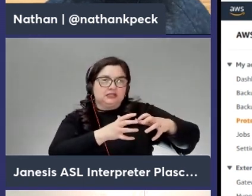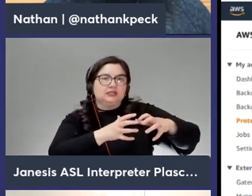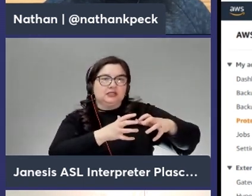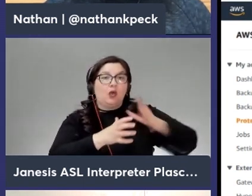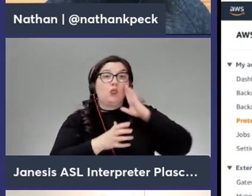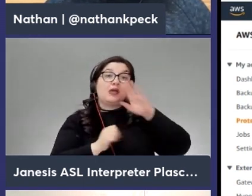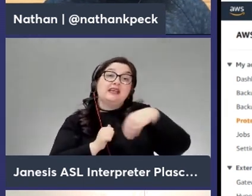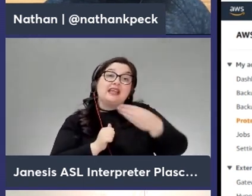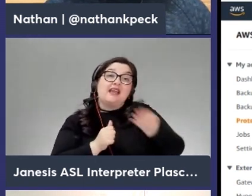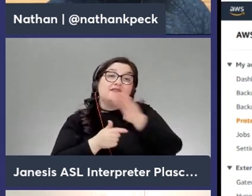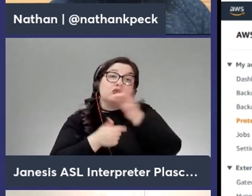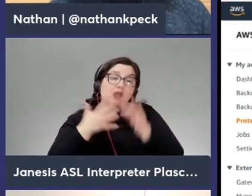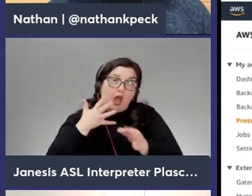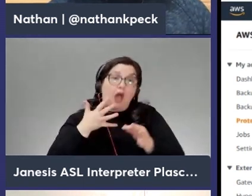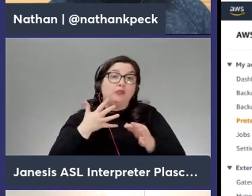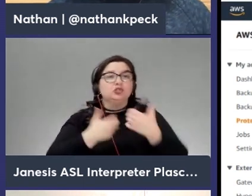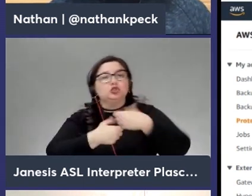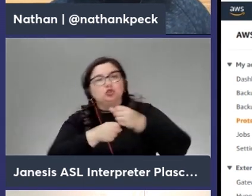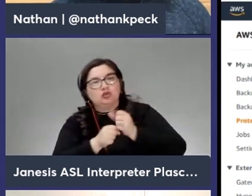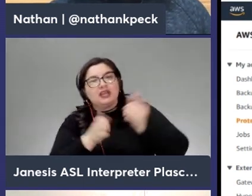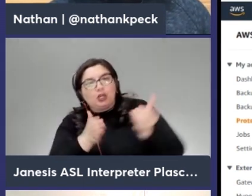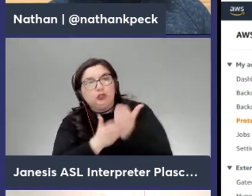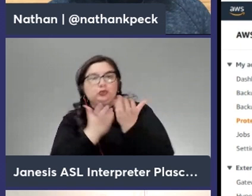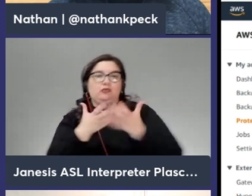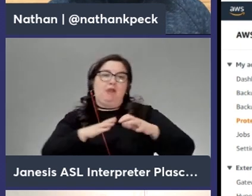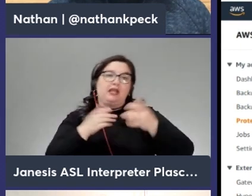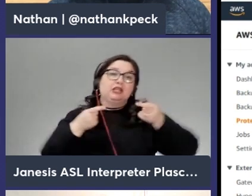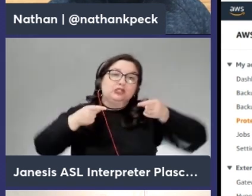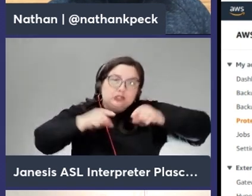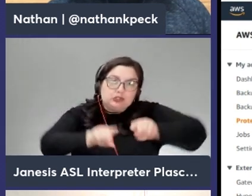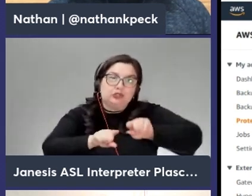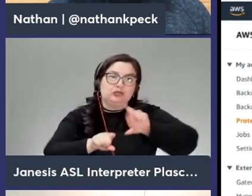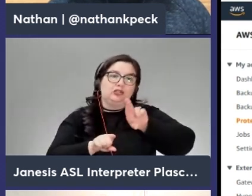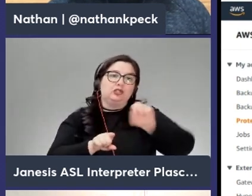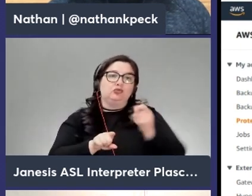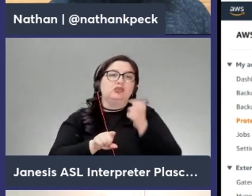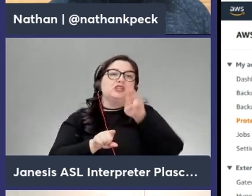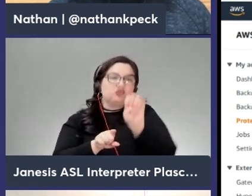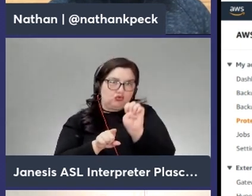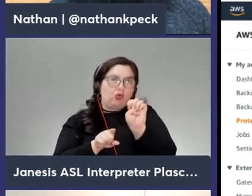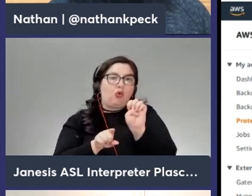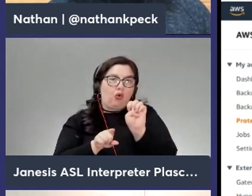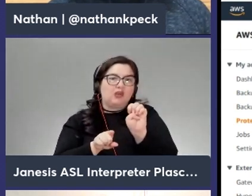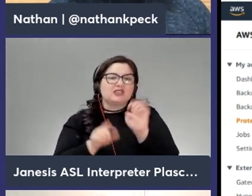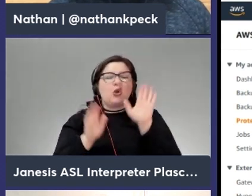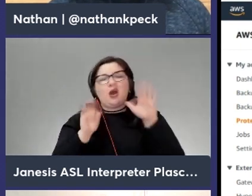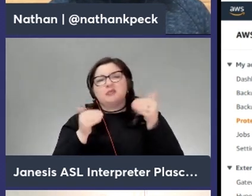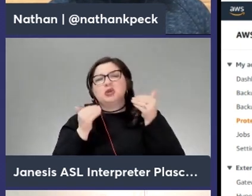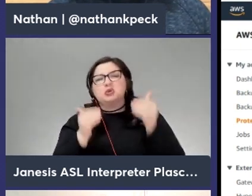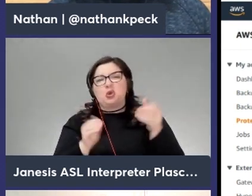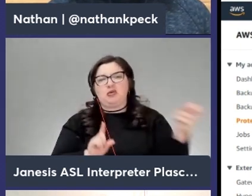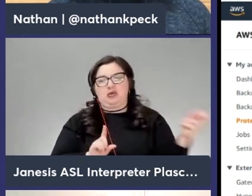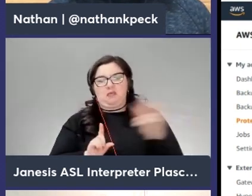to create a new bucket during restore. Right now, let me restore it to the source bucket.